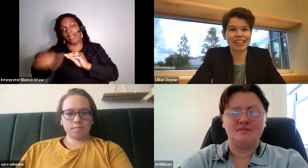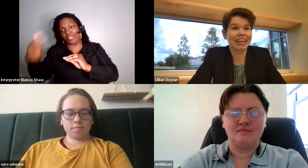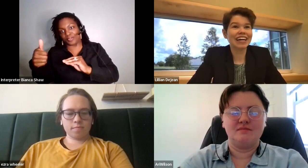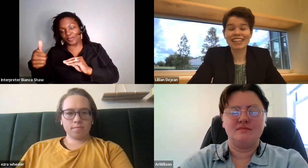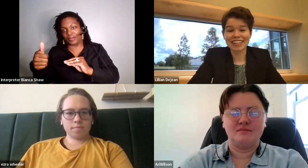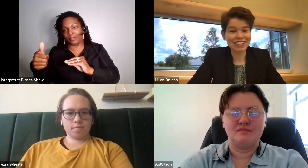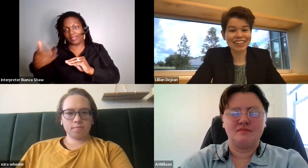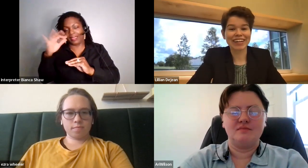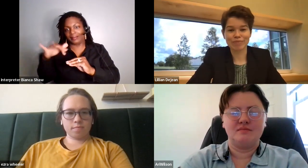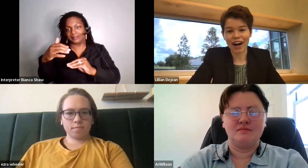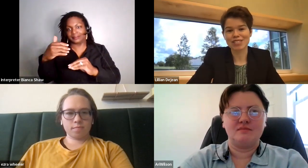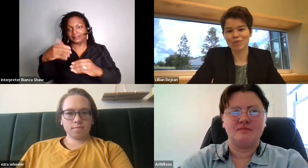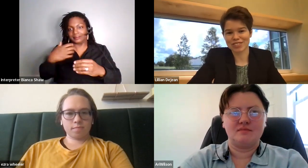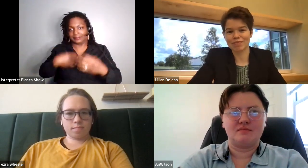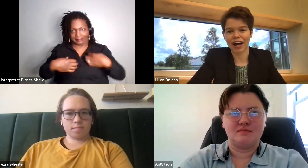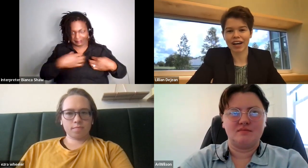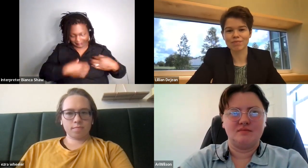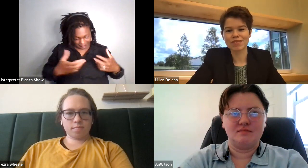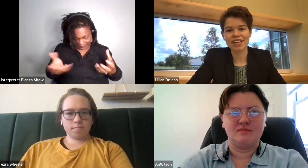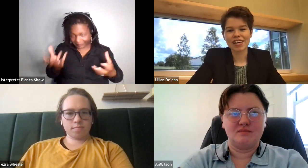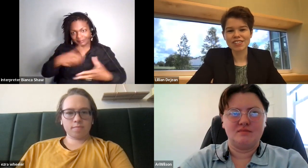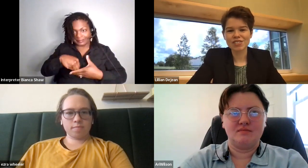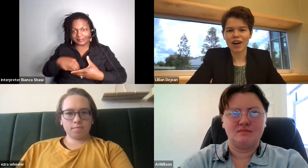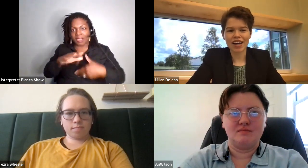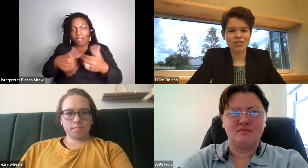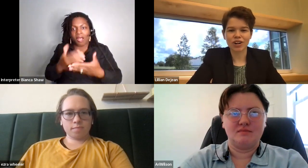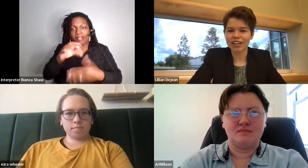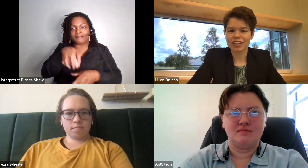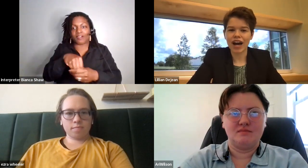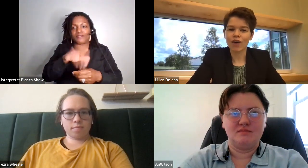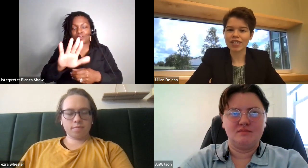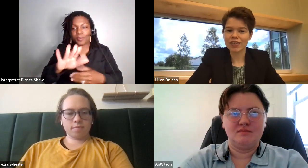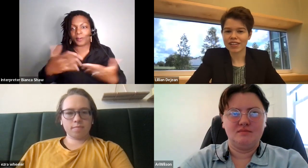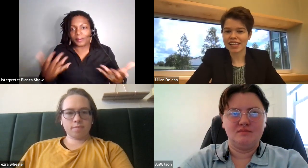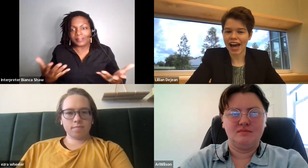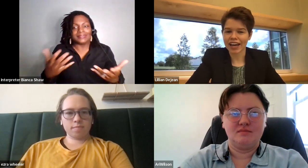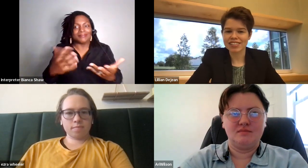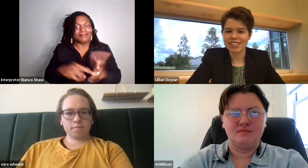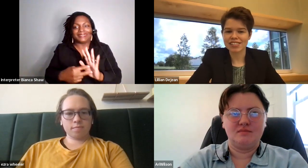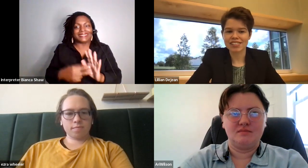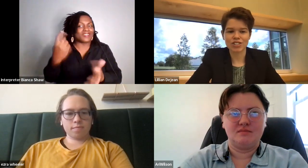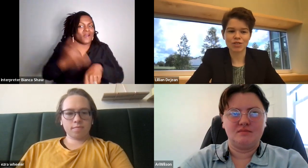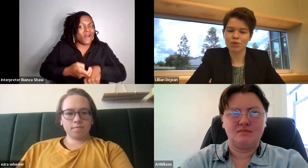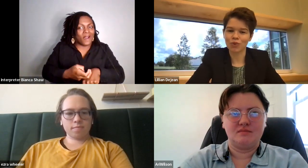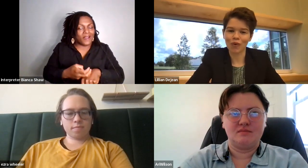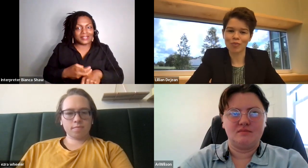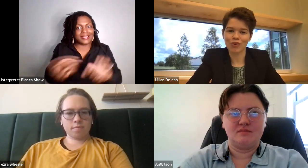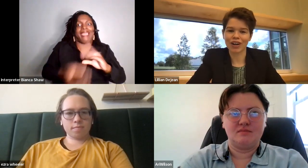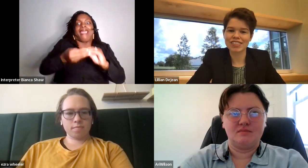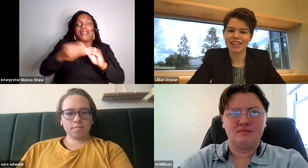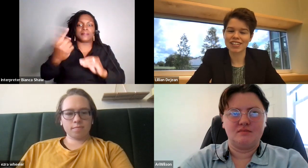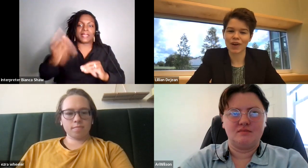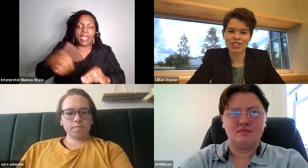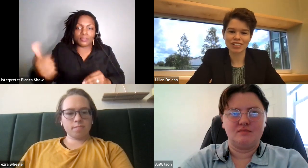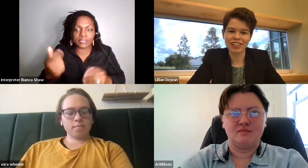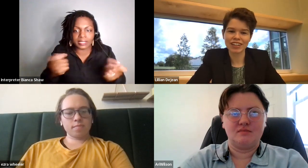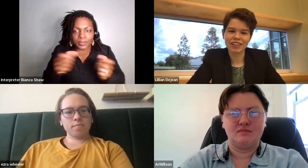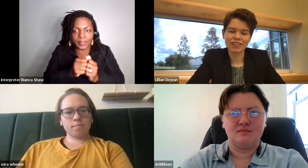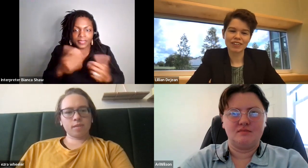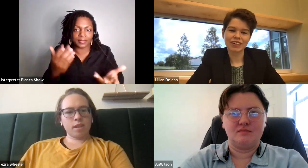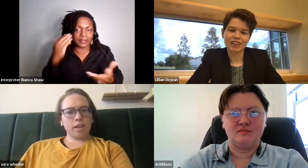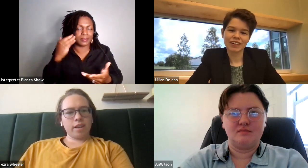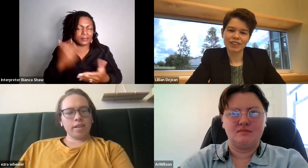can be nearly impossible sometimes. So, as you are, do you have anything to add to this discussion before we move on to the next question.